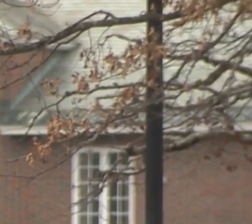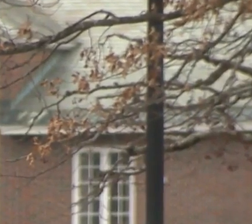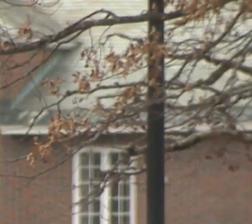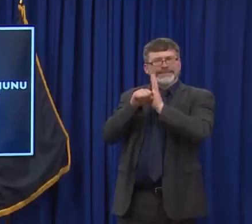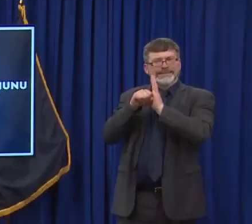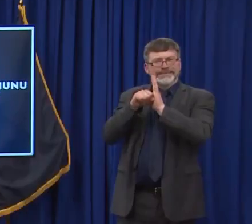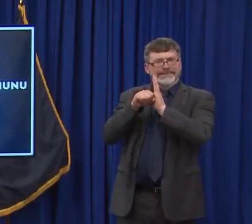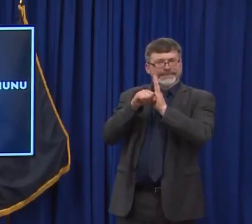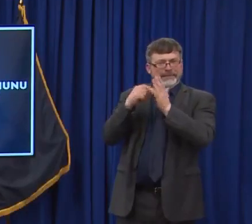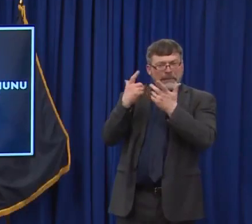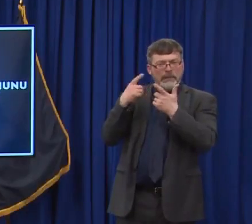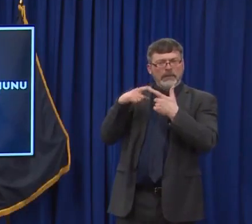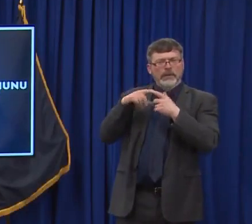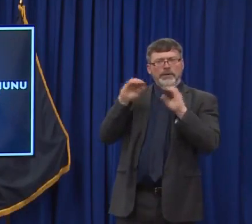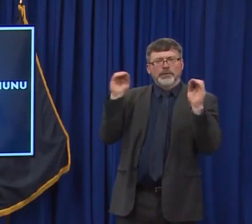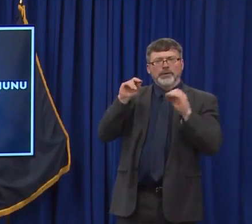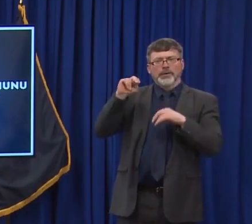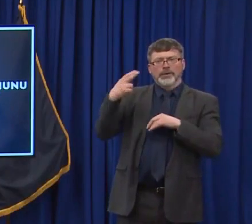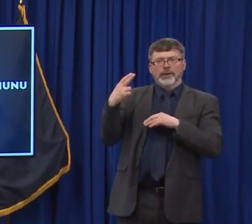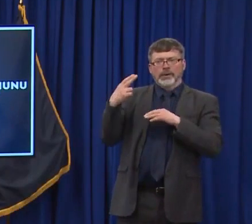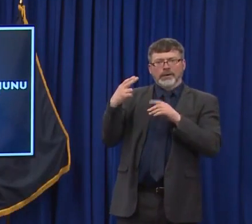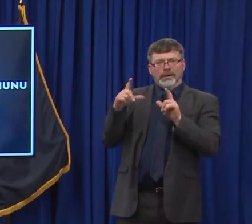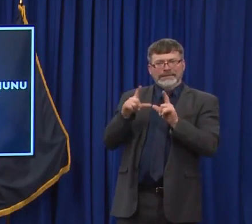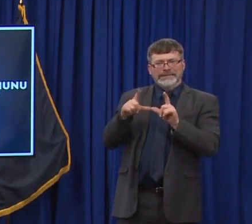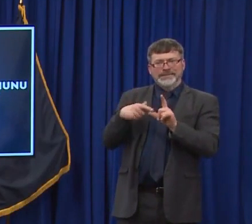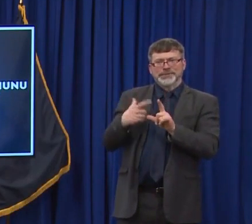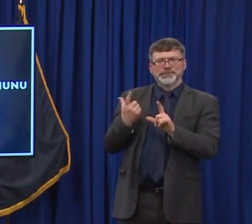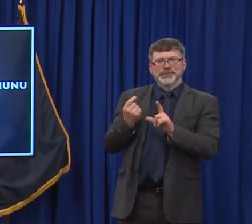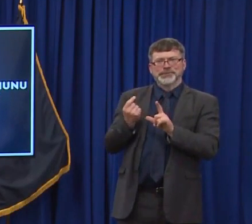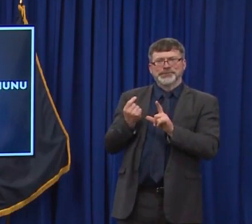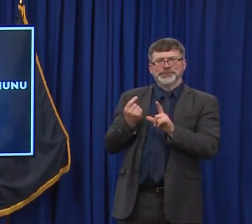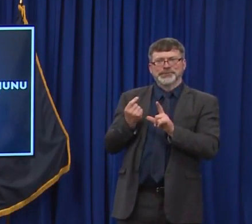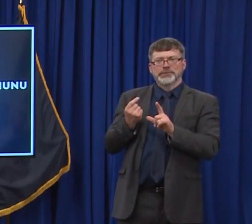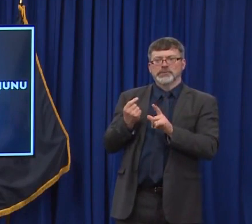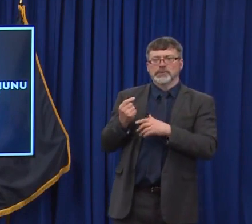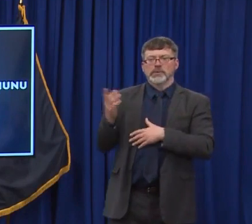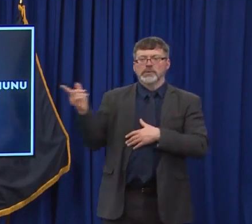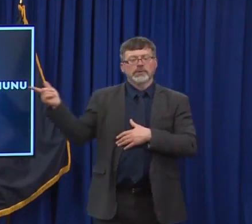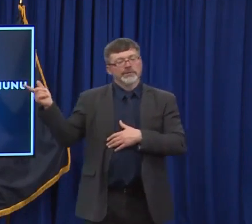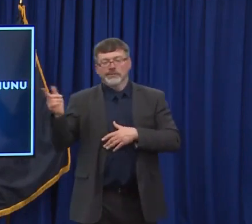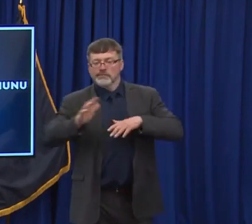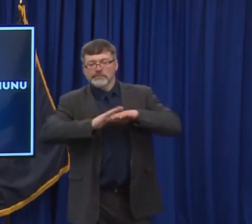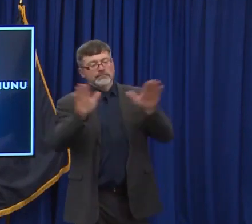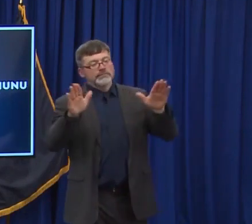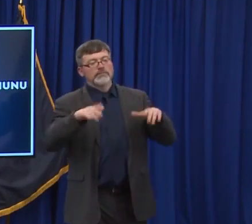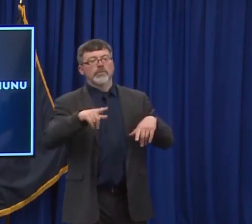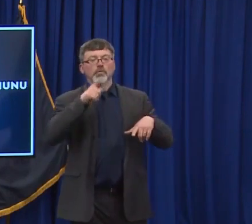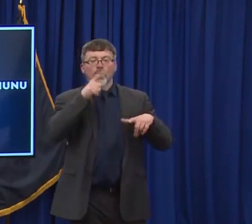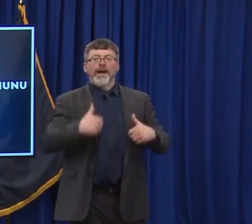(COLLEGE CAMPUS BROLL) THE VACCINE ROLLOUT WILL NOT INCLUDE OUT OF STATE COLLEGE STUDENTS... A FIRM NO FROM THE GOVERNOR <XXXXXX